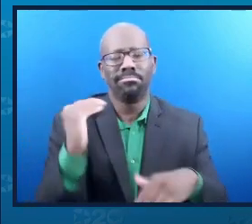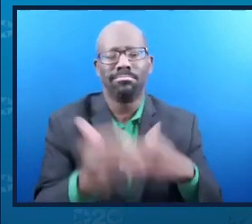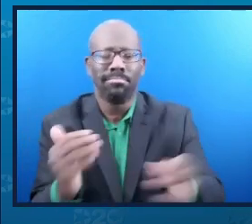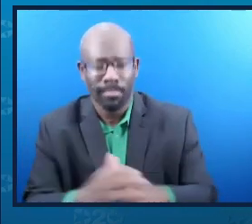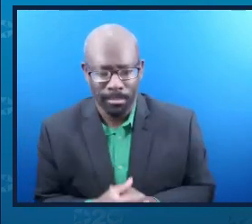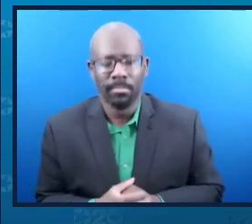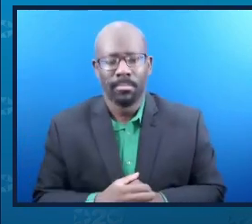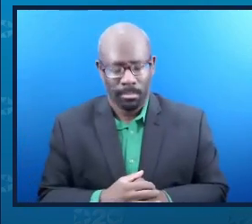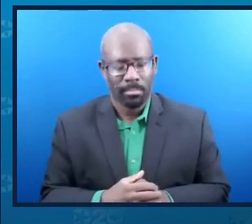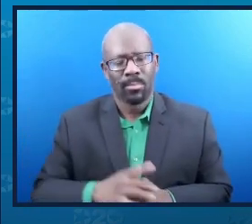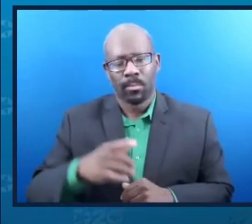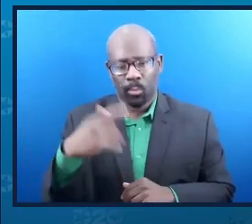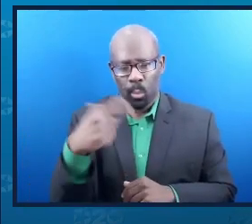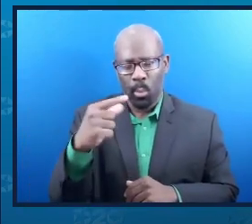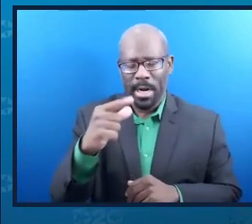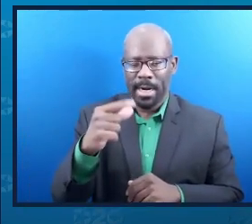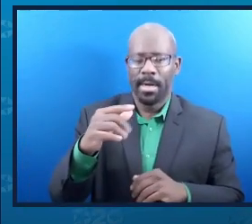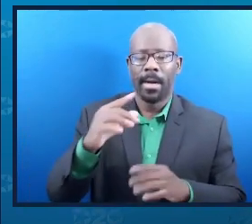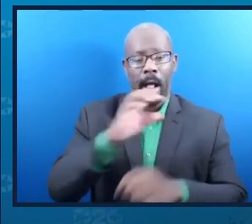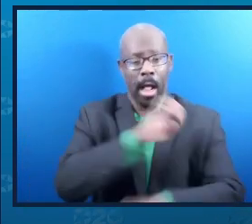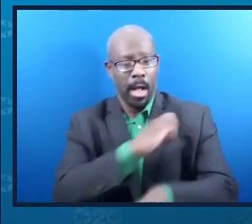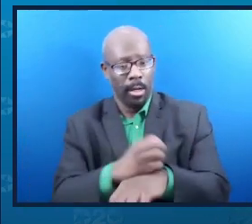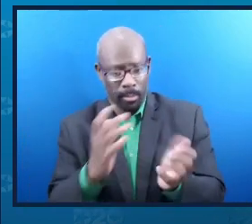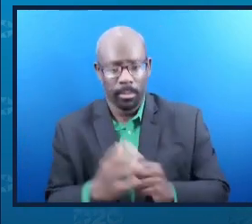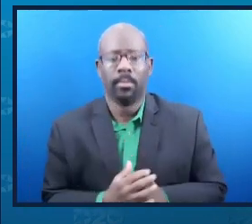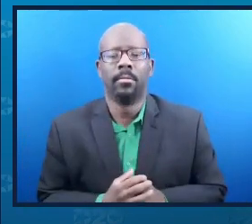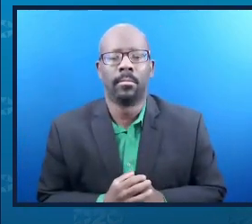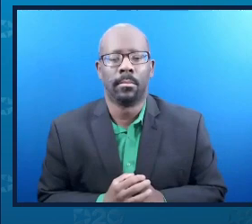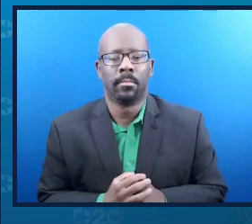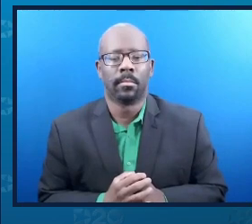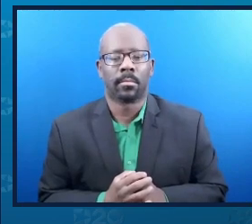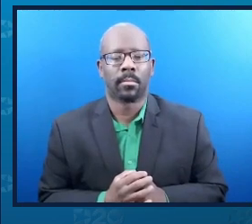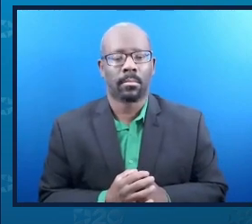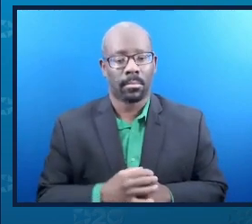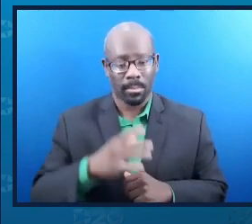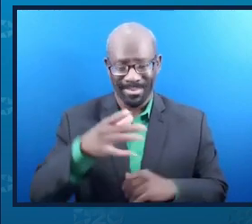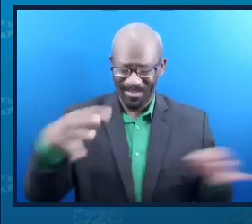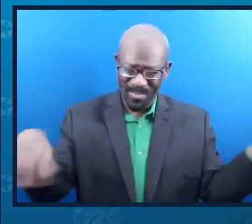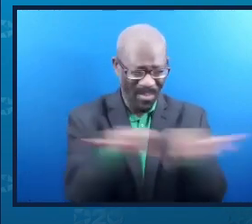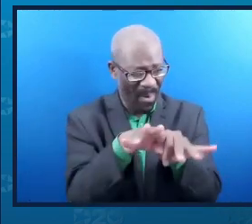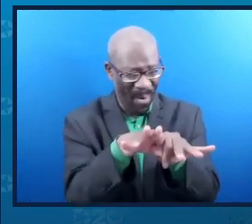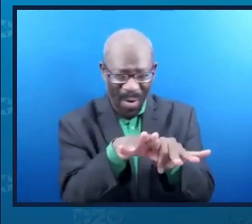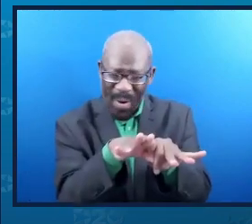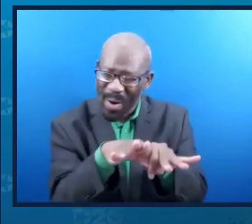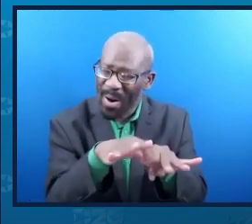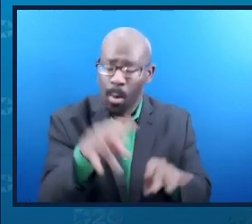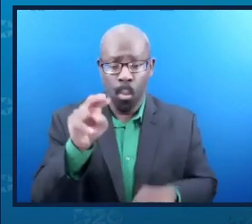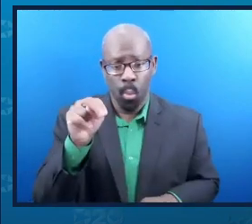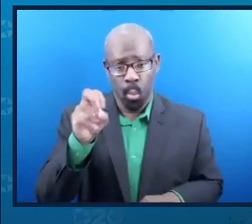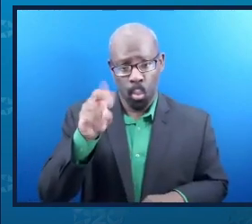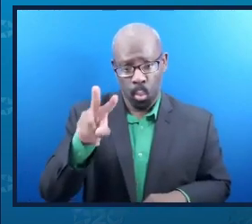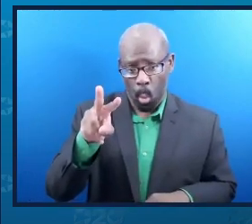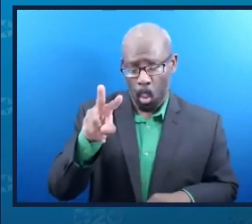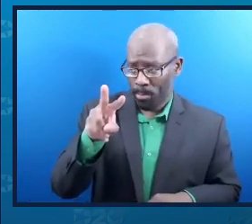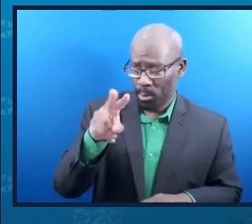SAVE OUR PLANET.